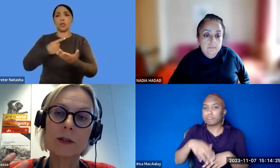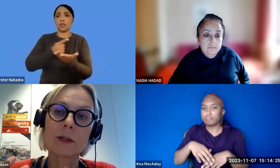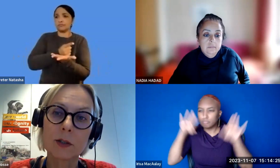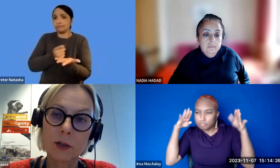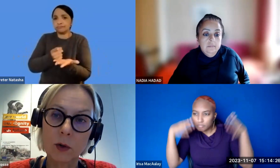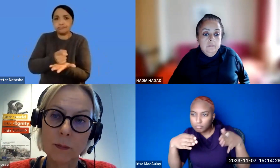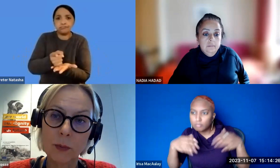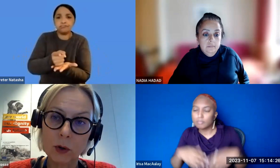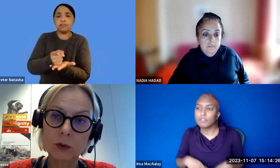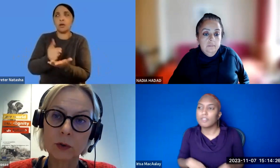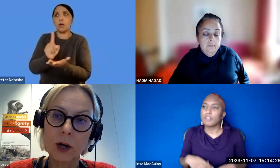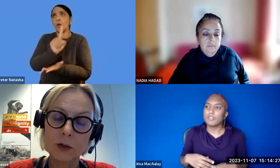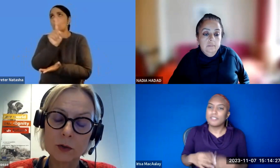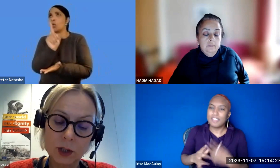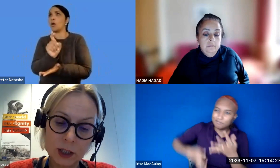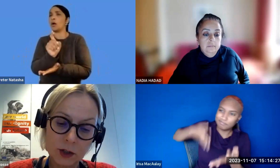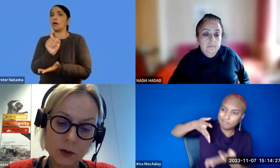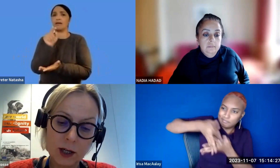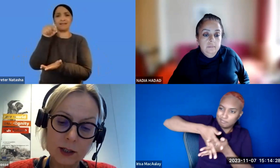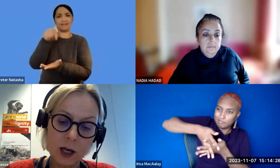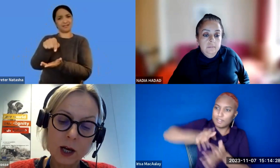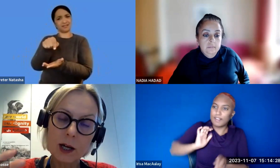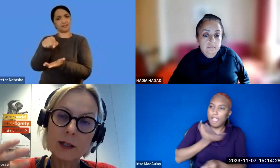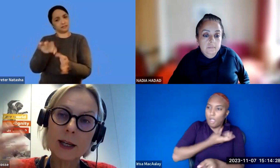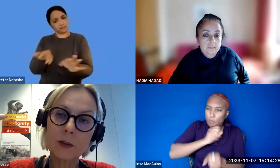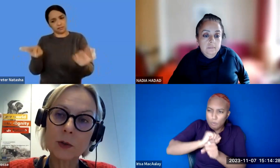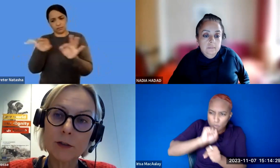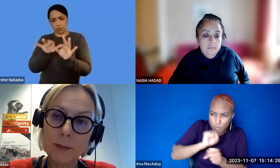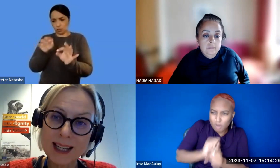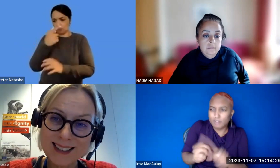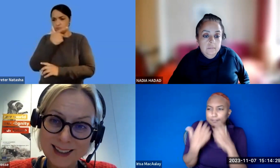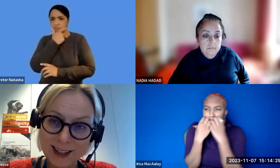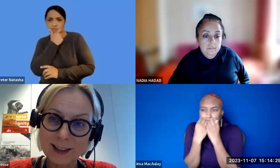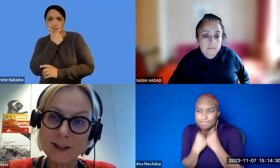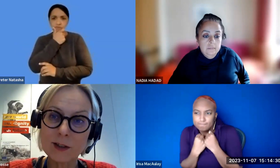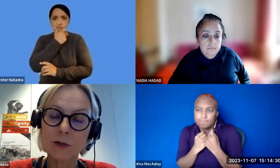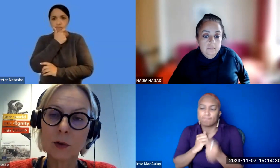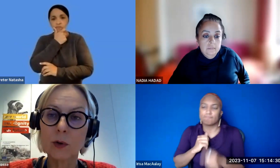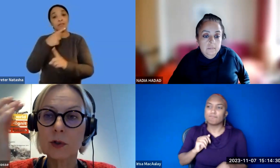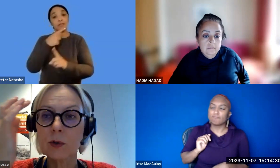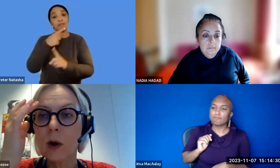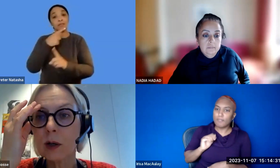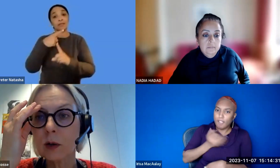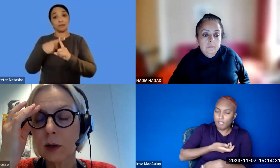why it's so important and dear to us. And to give best guidance to our colleagues,